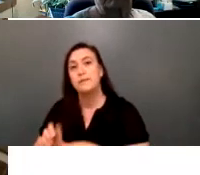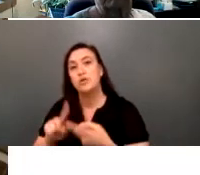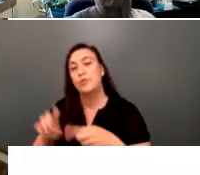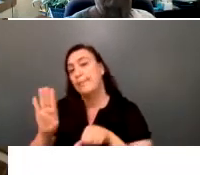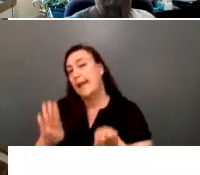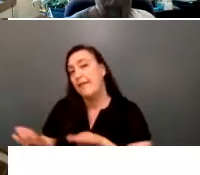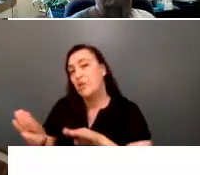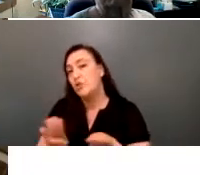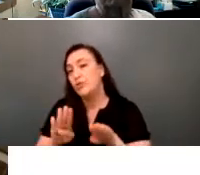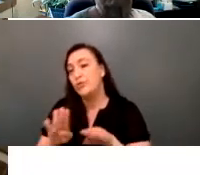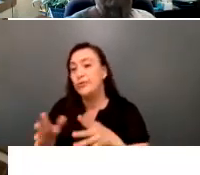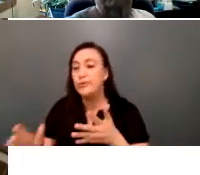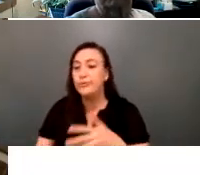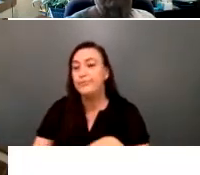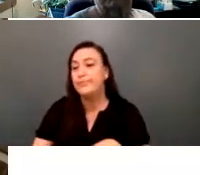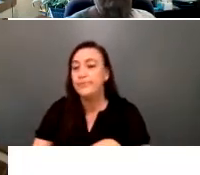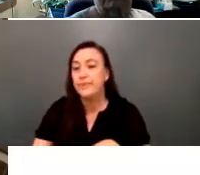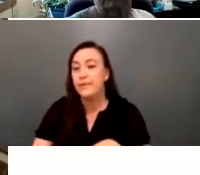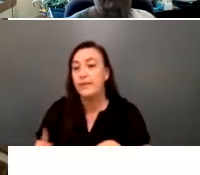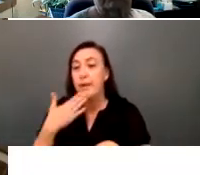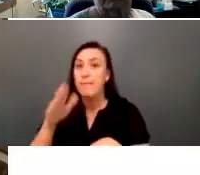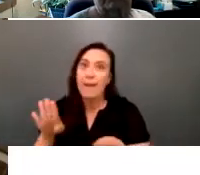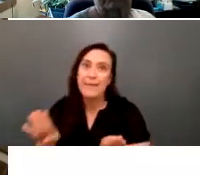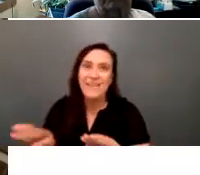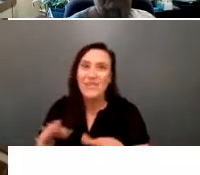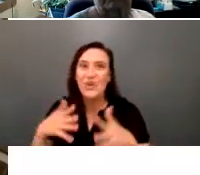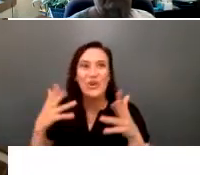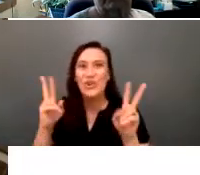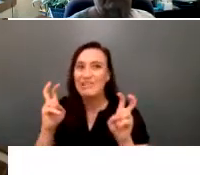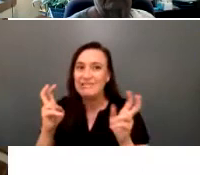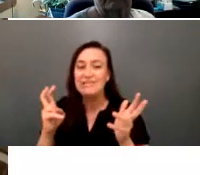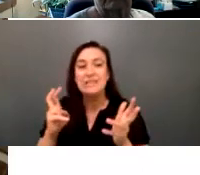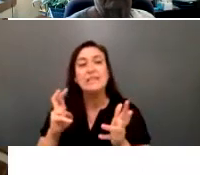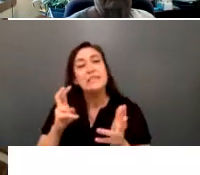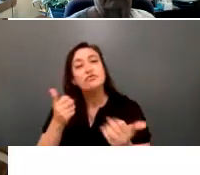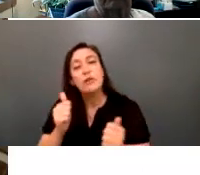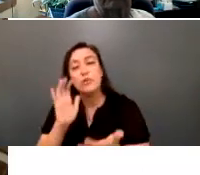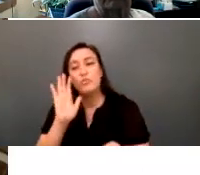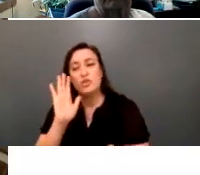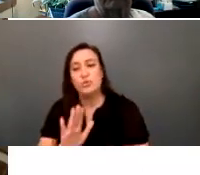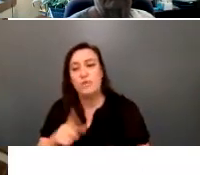and it's and it is to help reduce those animal positive proactively. And then the other six month meeting